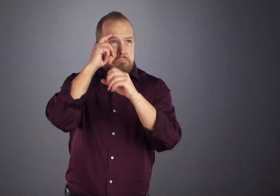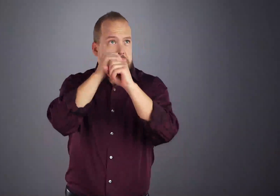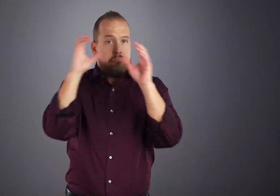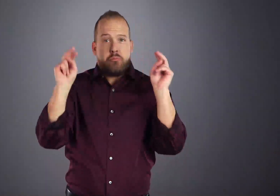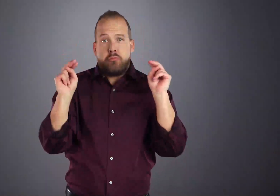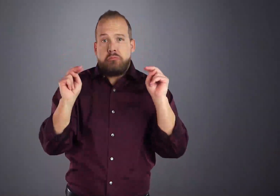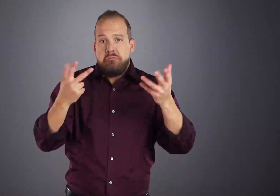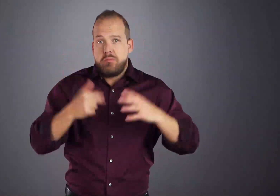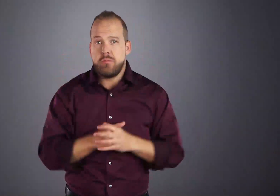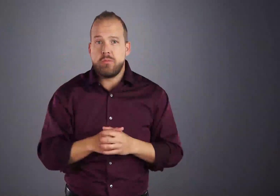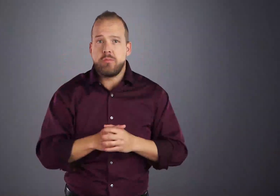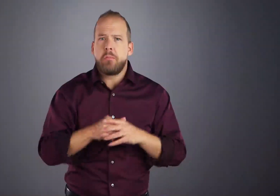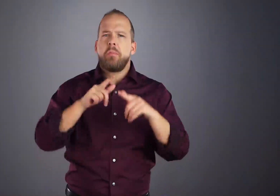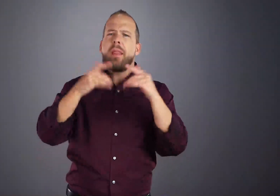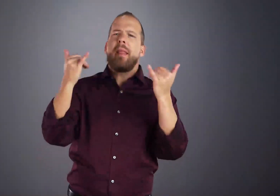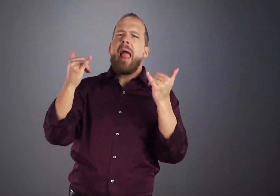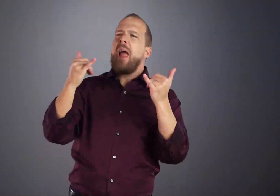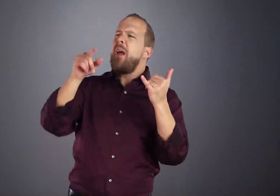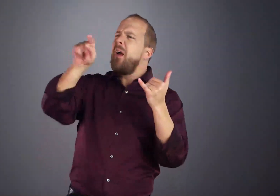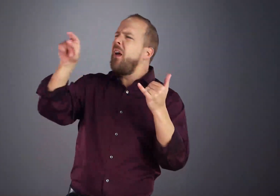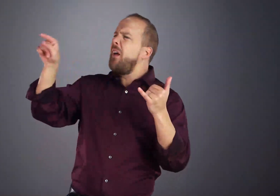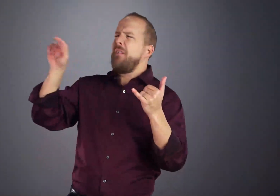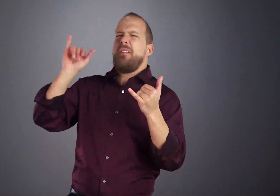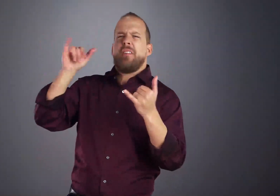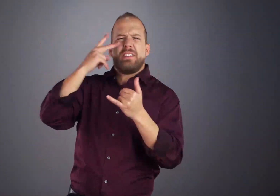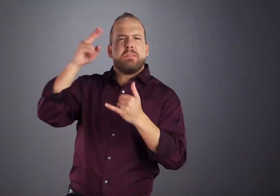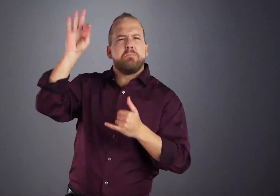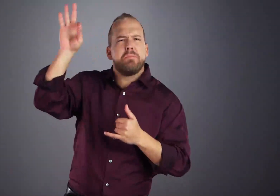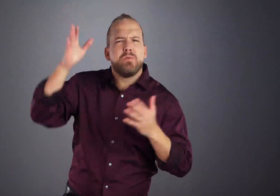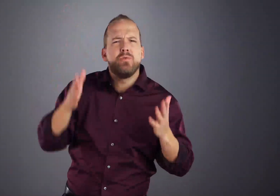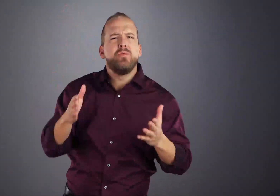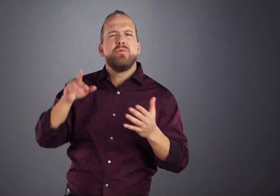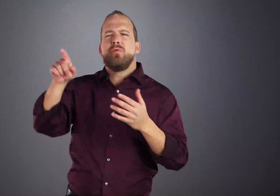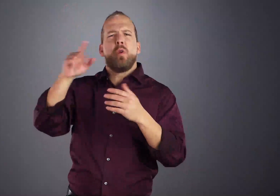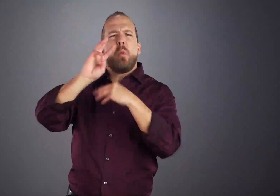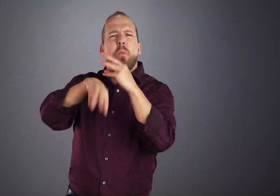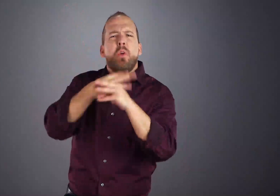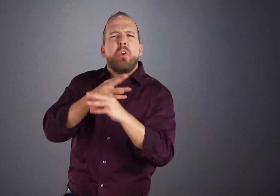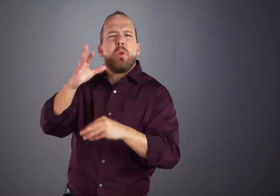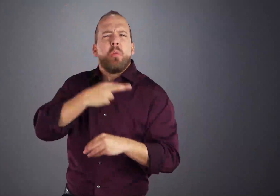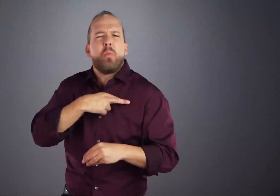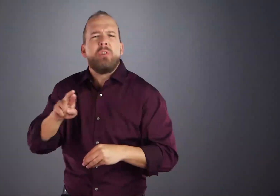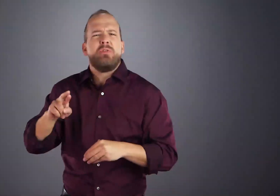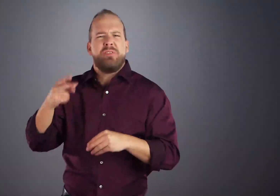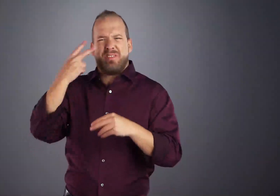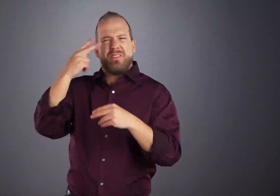With ministers, and the world’s religions, I parted right there.